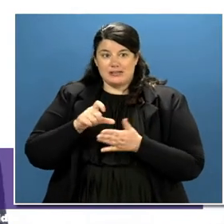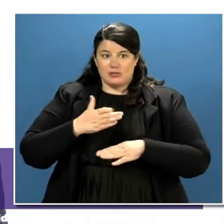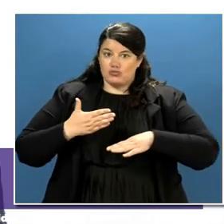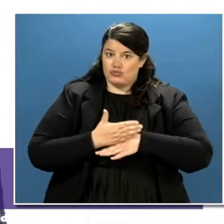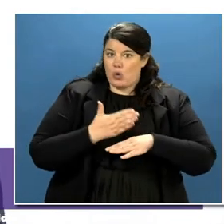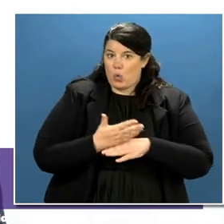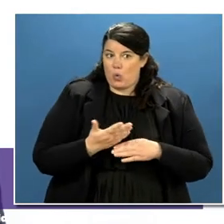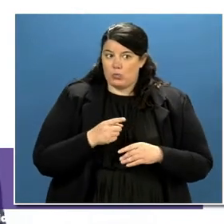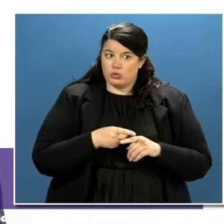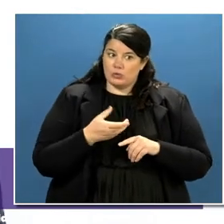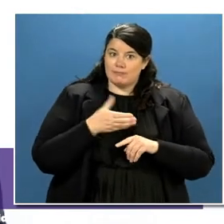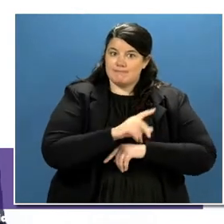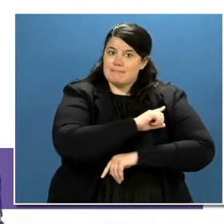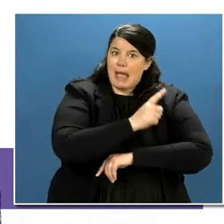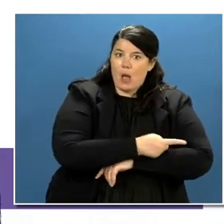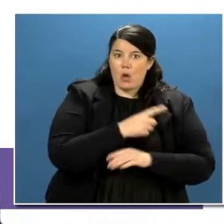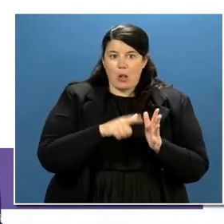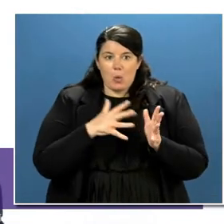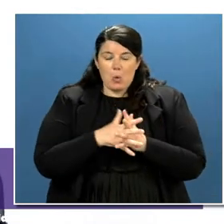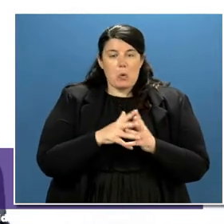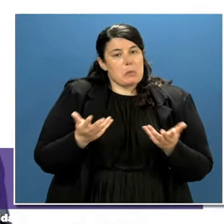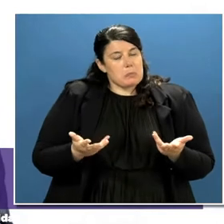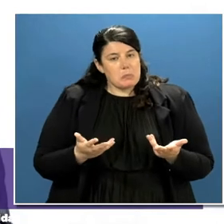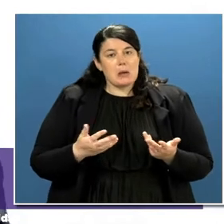that, but I think the point that I was seeking to make was that there is a